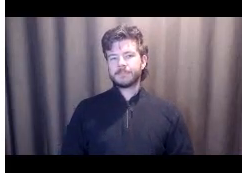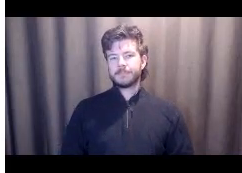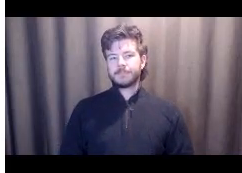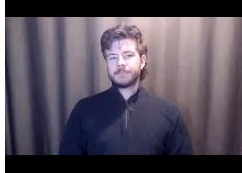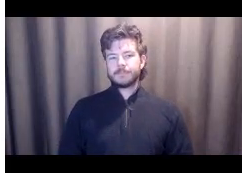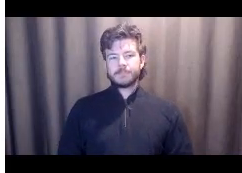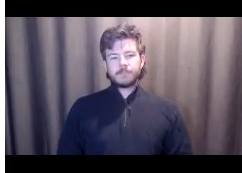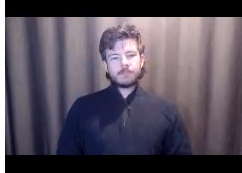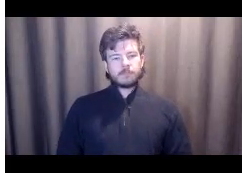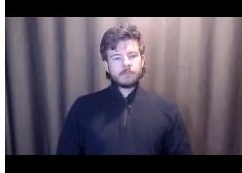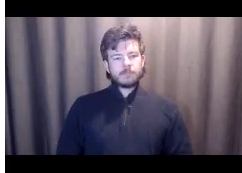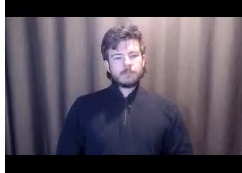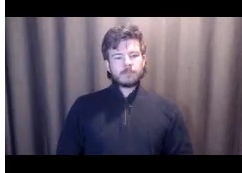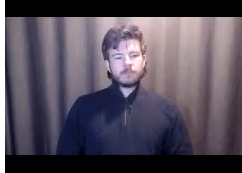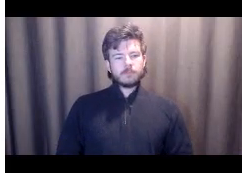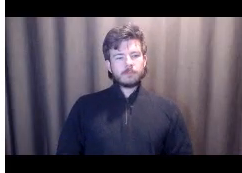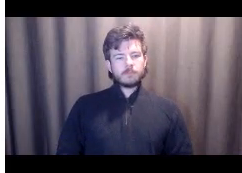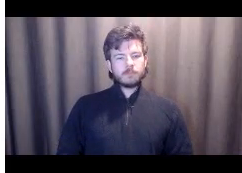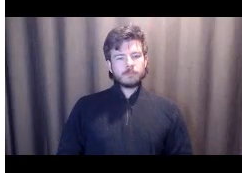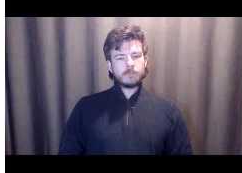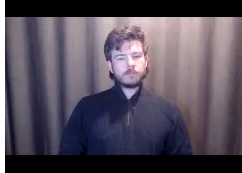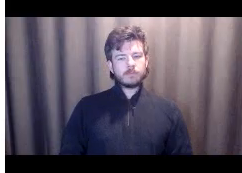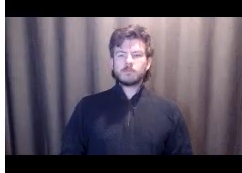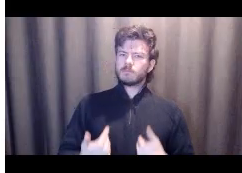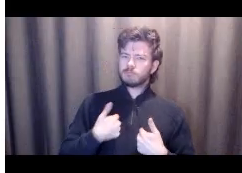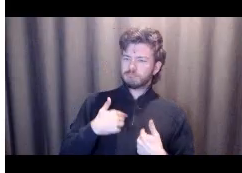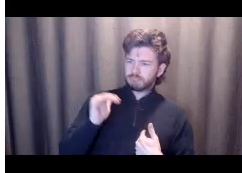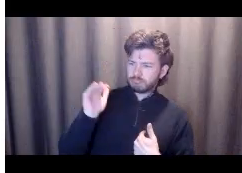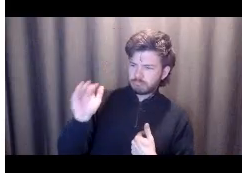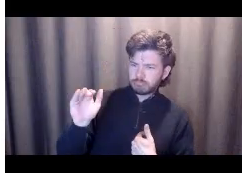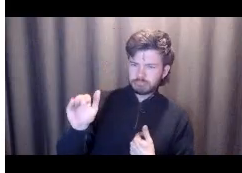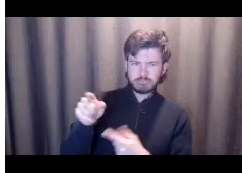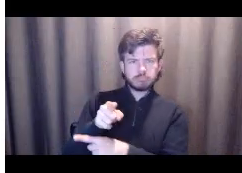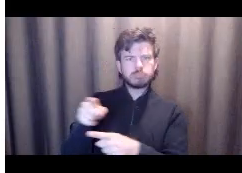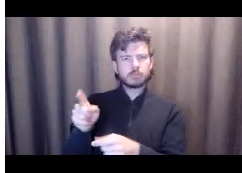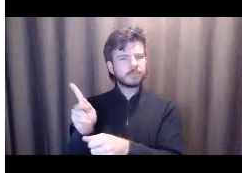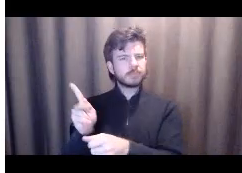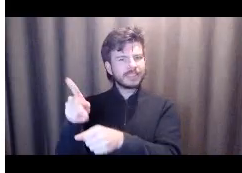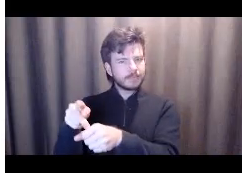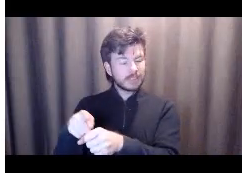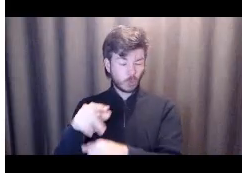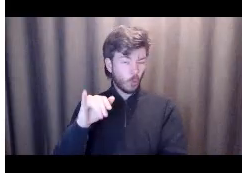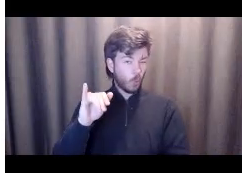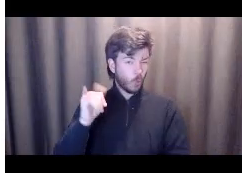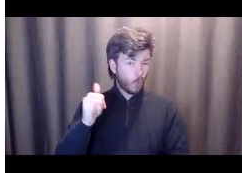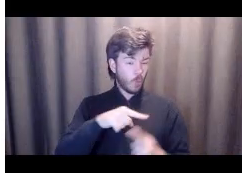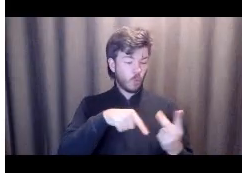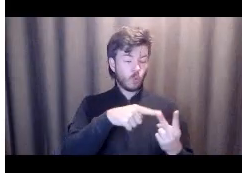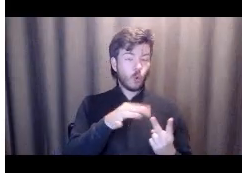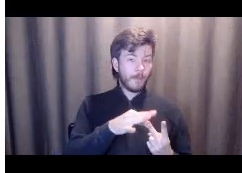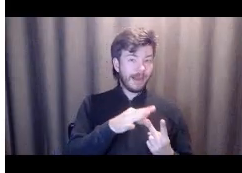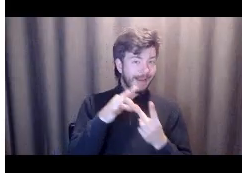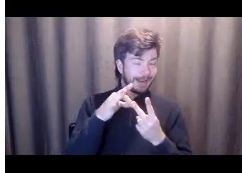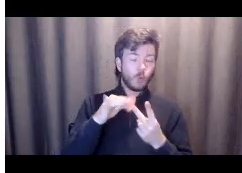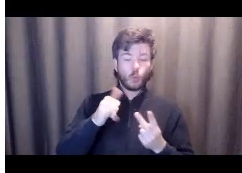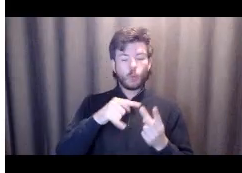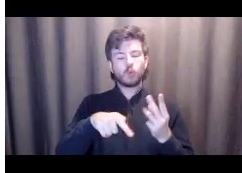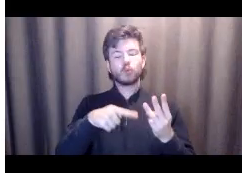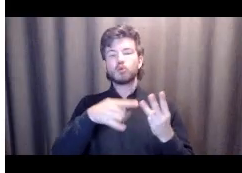We'll ask a participant, their plan nominee or child representative how they would like to manage plan funding